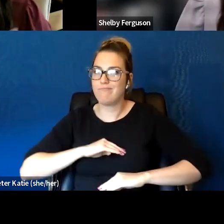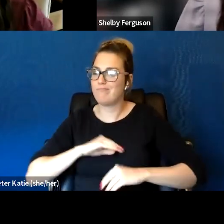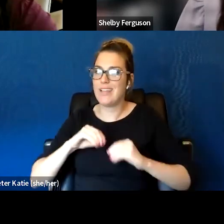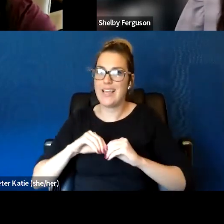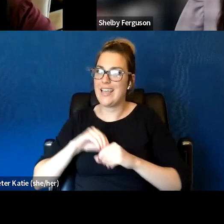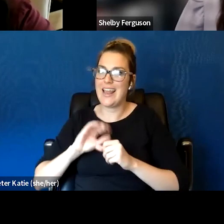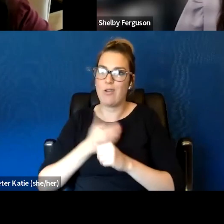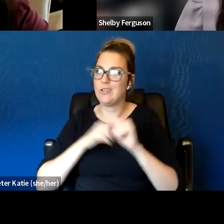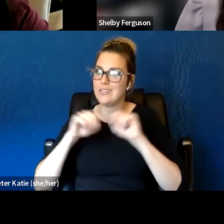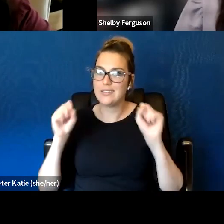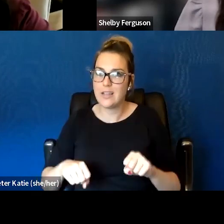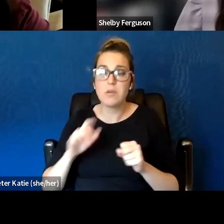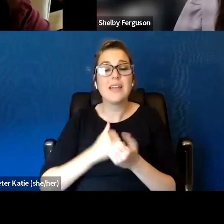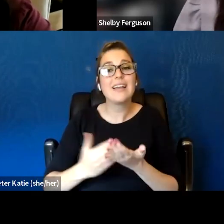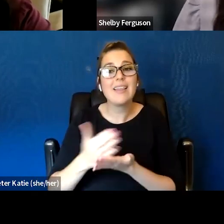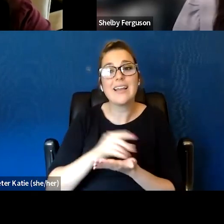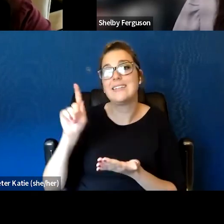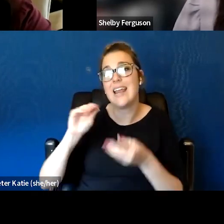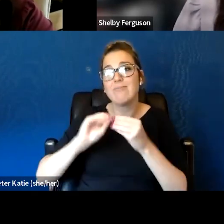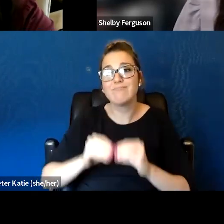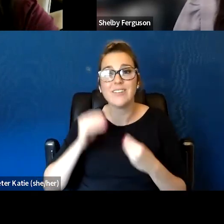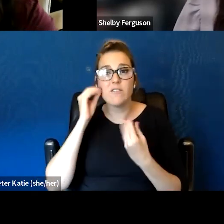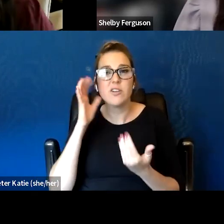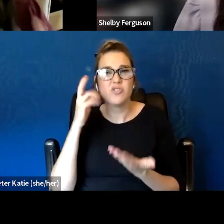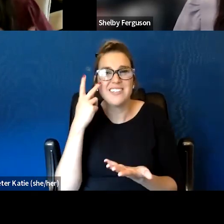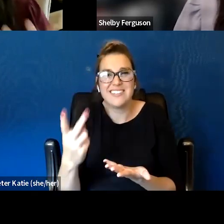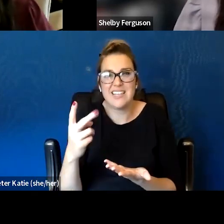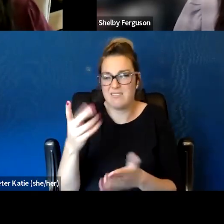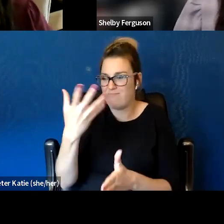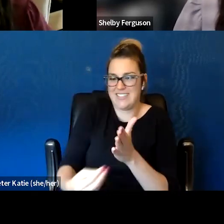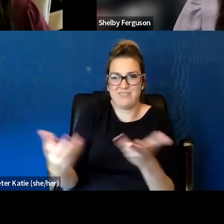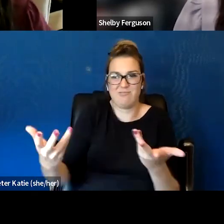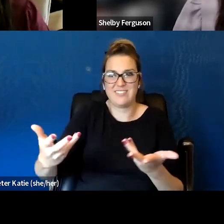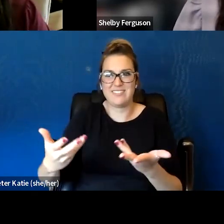And you can kind of make your case for which pieces are missing, but that is just like a required piece